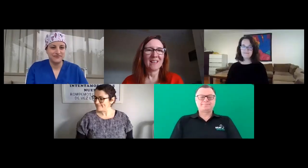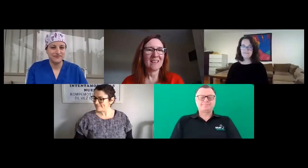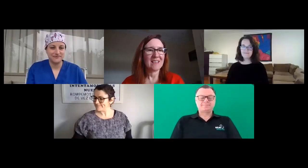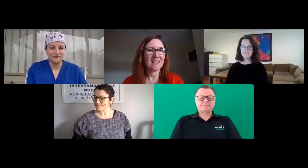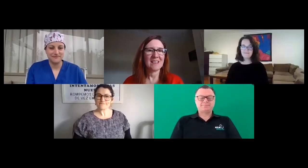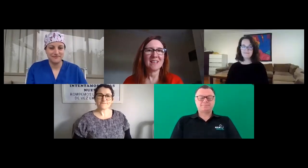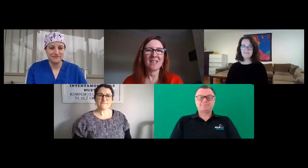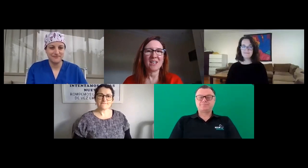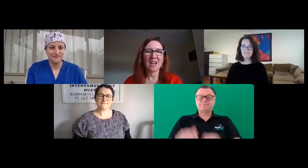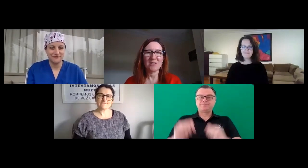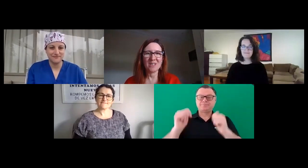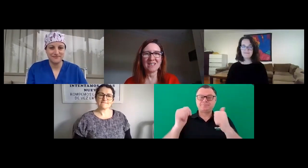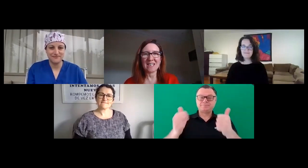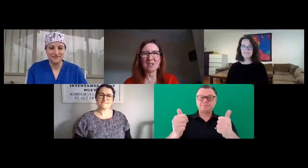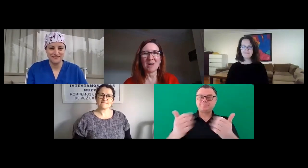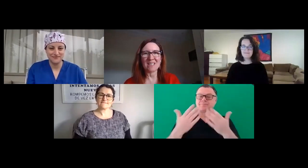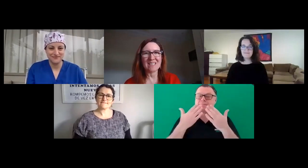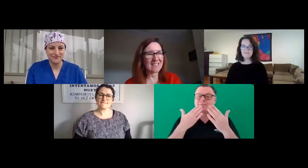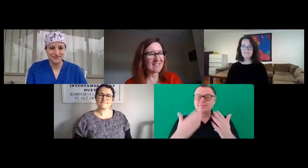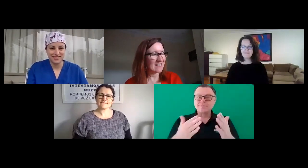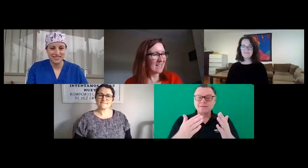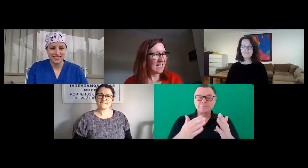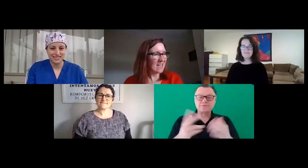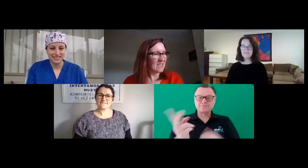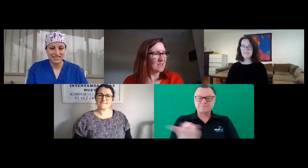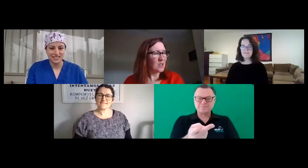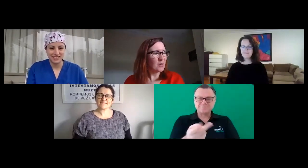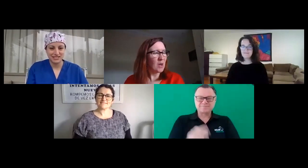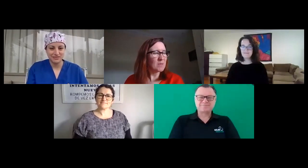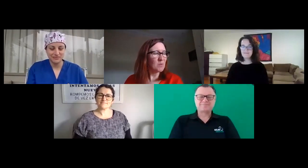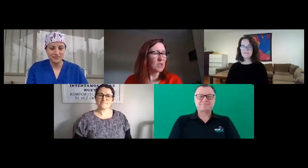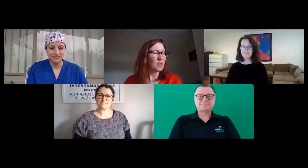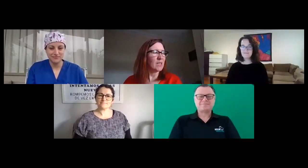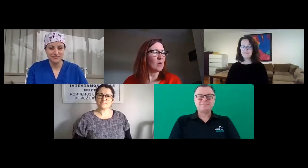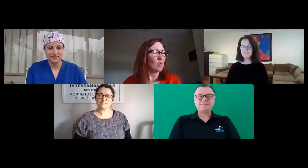Thank you Catherine Thank you Maxine So I was just wondering